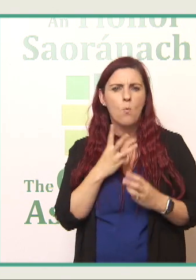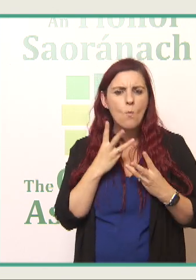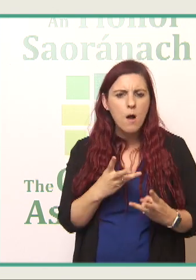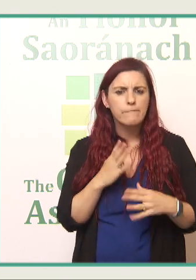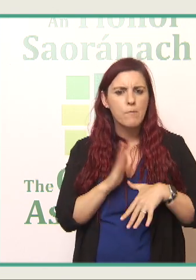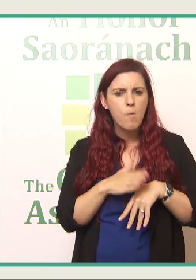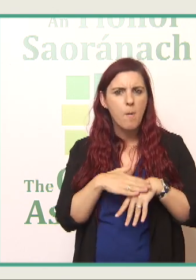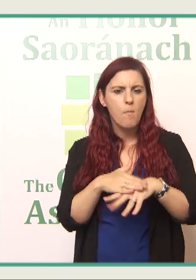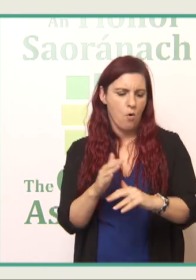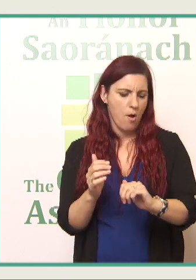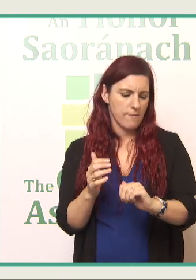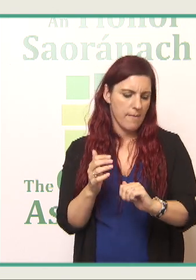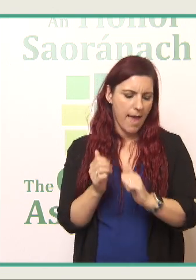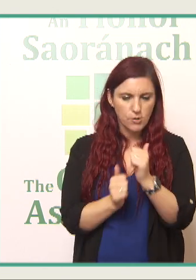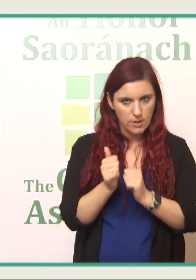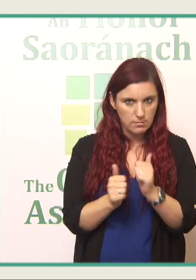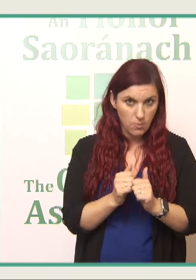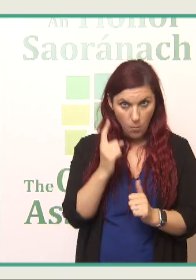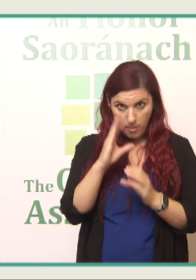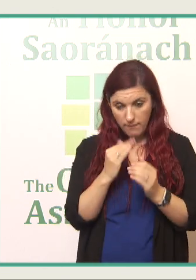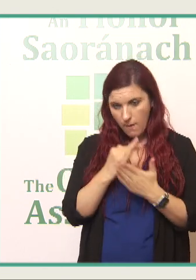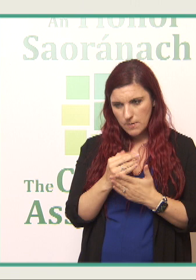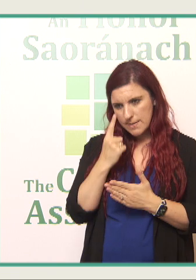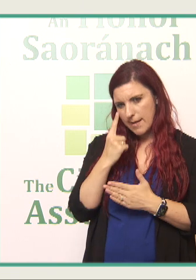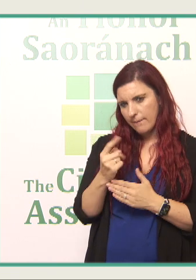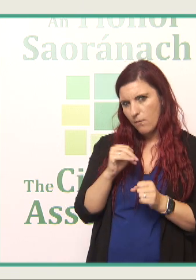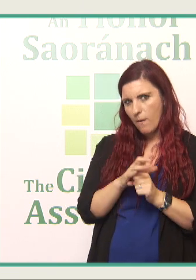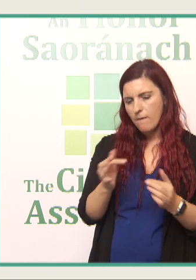one thing I've often found working with Farmers is that the talk and the reports and all that's all